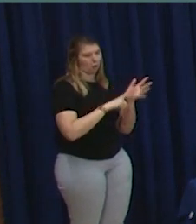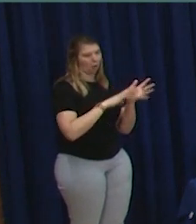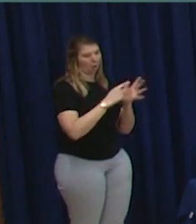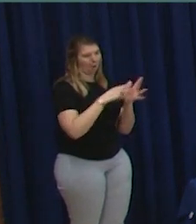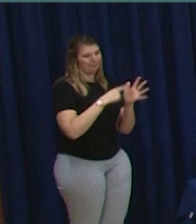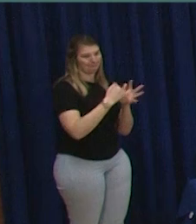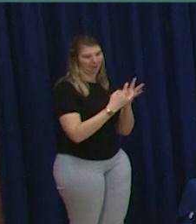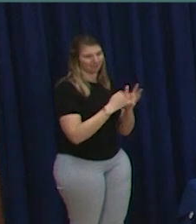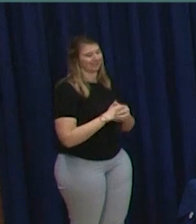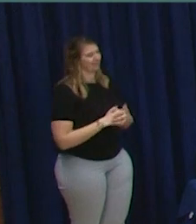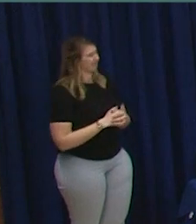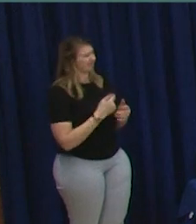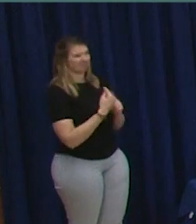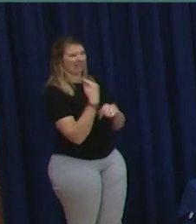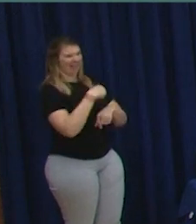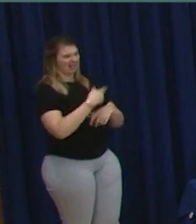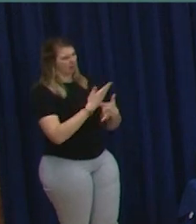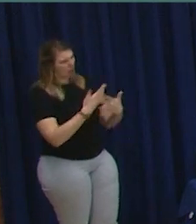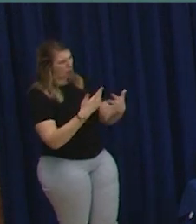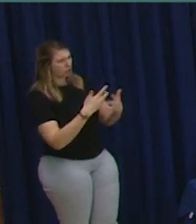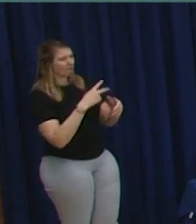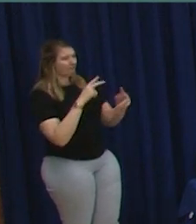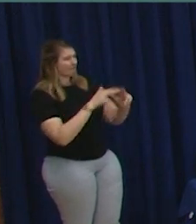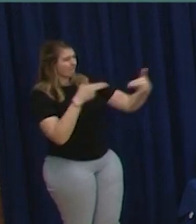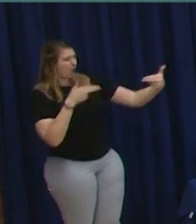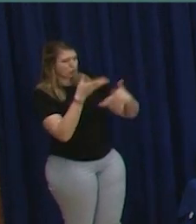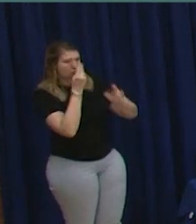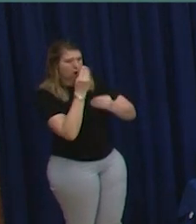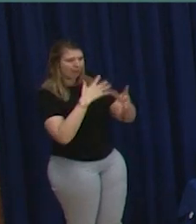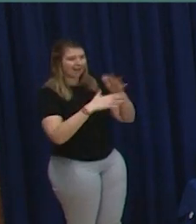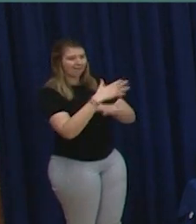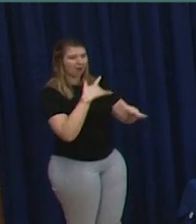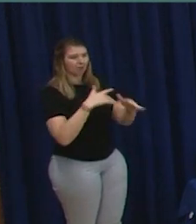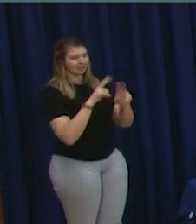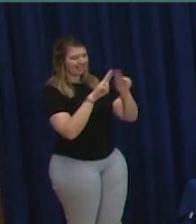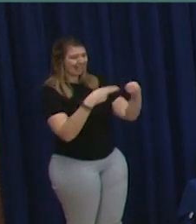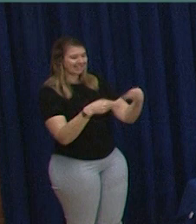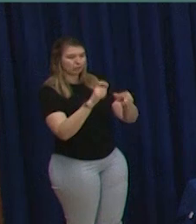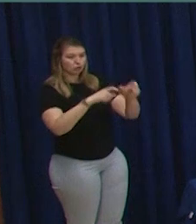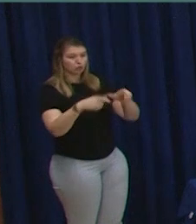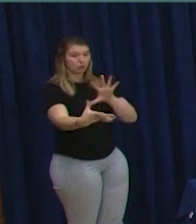of interest in VLE Virtual Learning Environments and international students were bringing in a